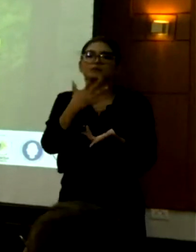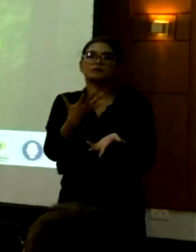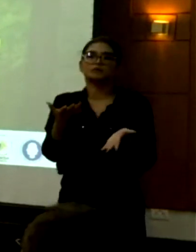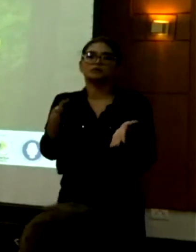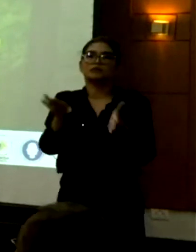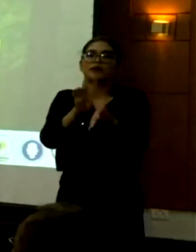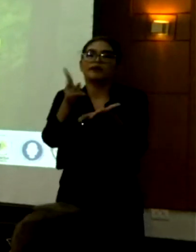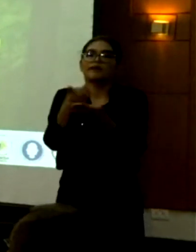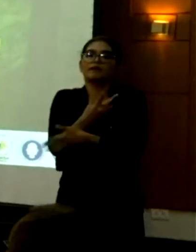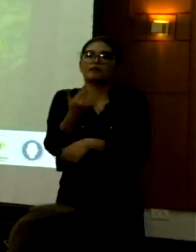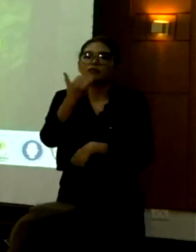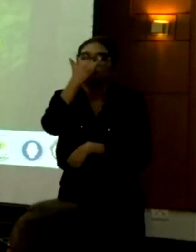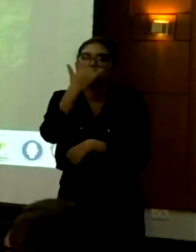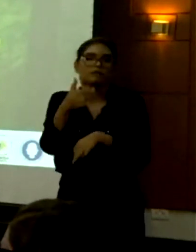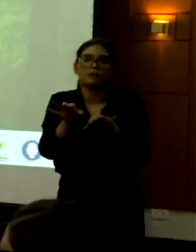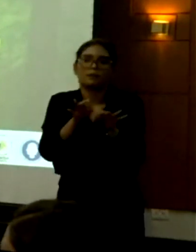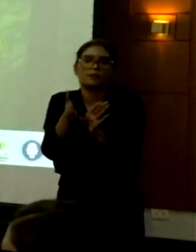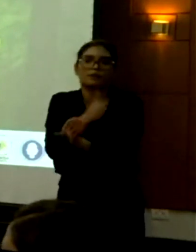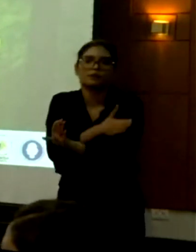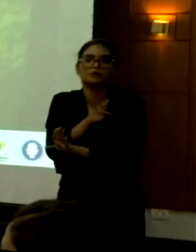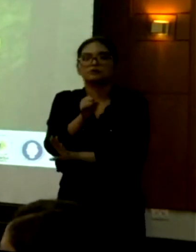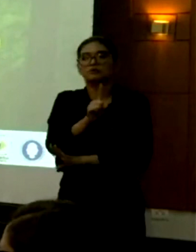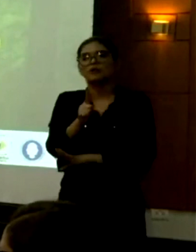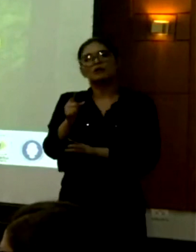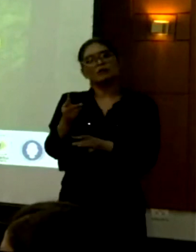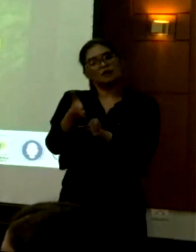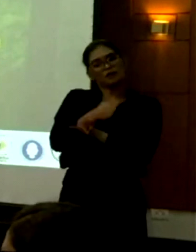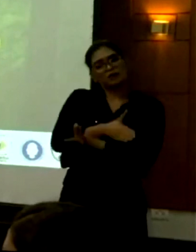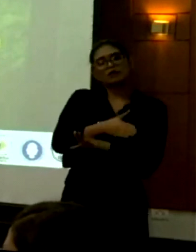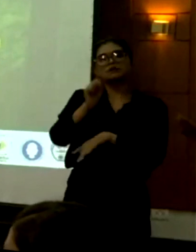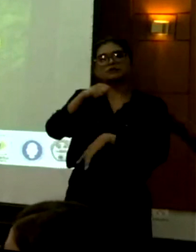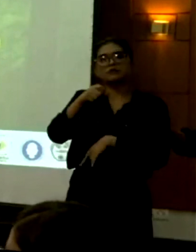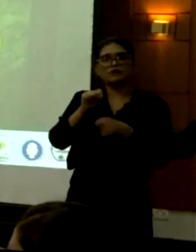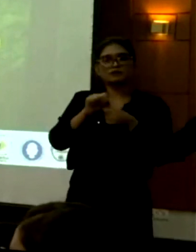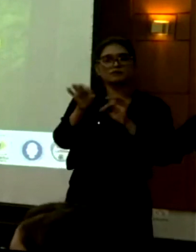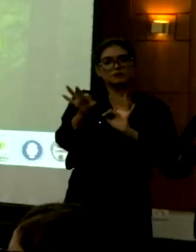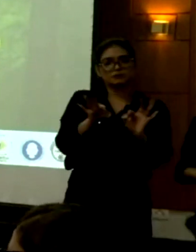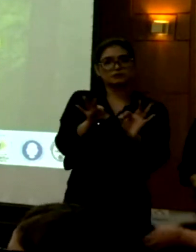and use it . this in a practical way, right, every potential within the academy asks where